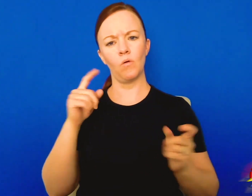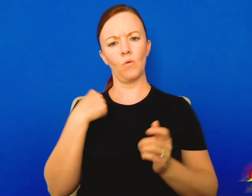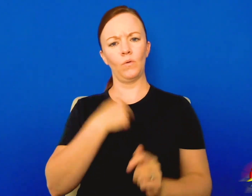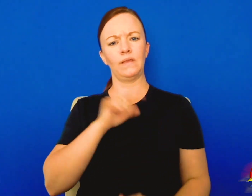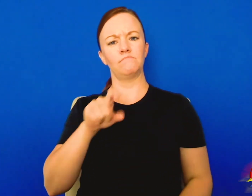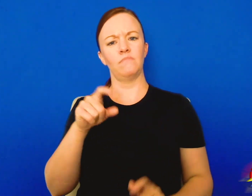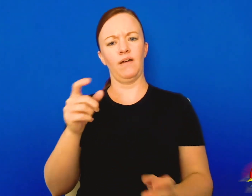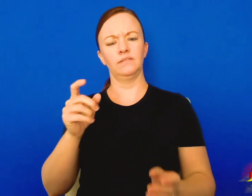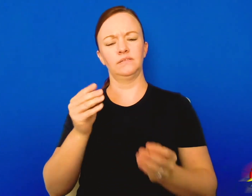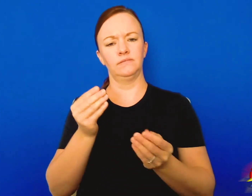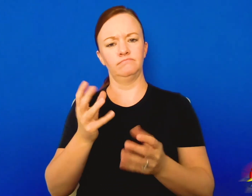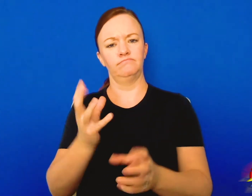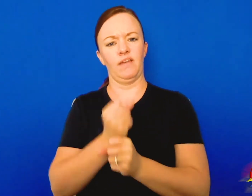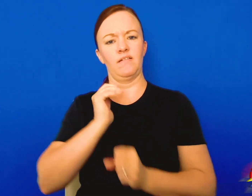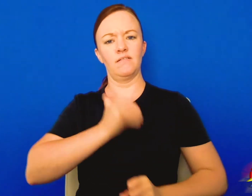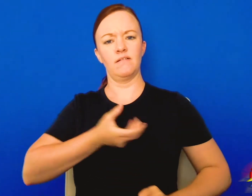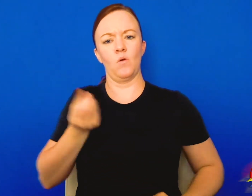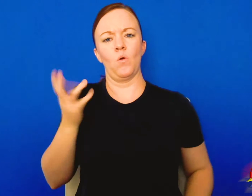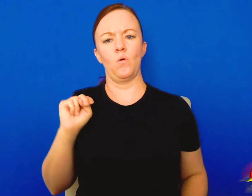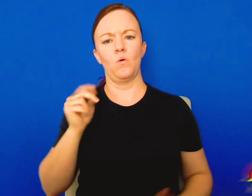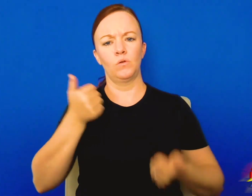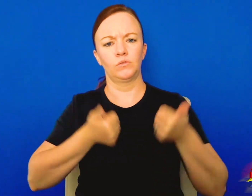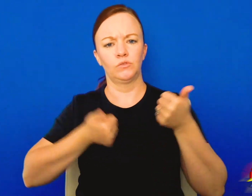DO WE HAVE TO SUPPLY OUR OWN CLEAR FACE MASKS?